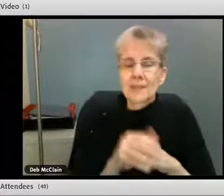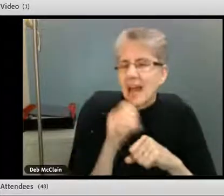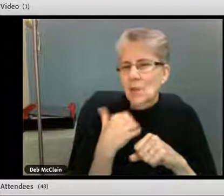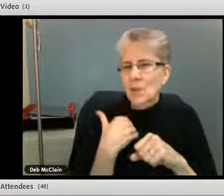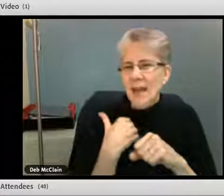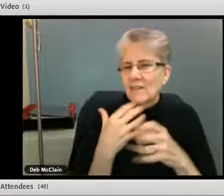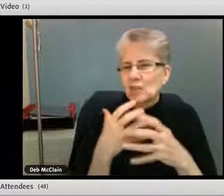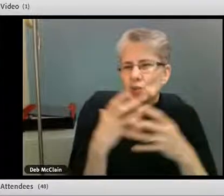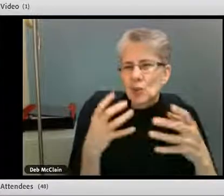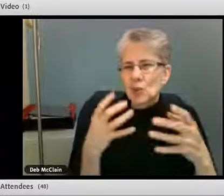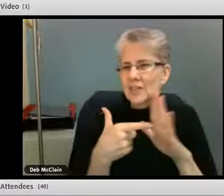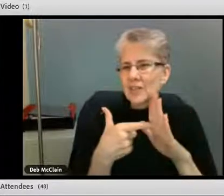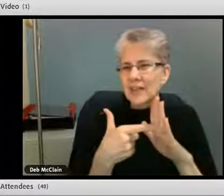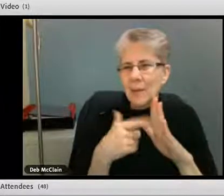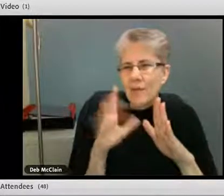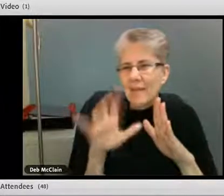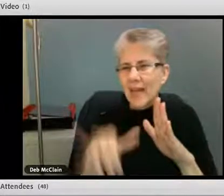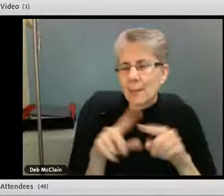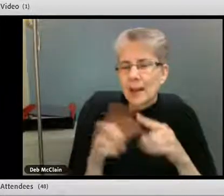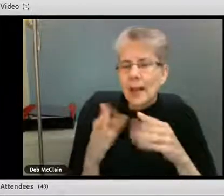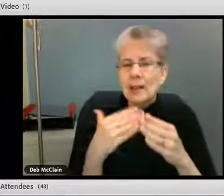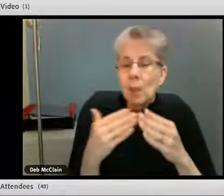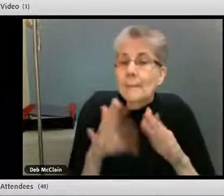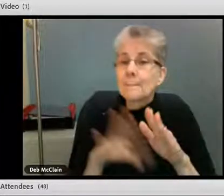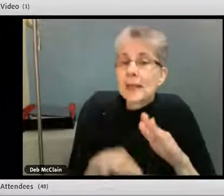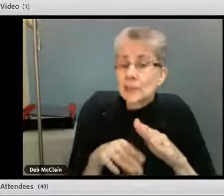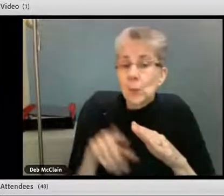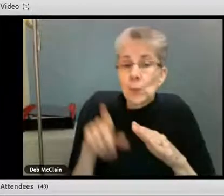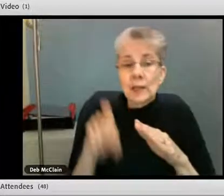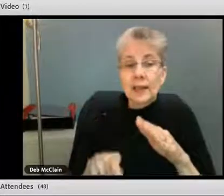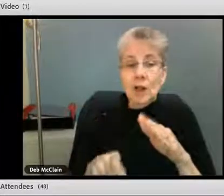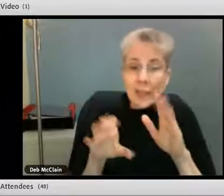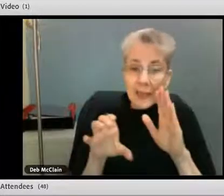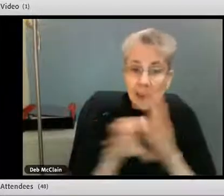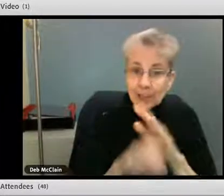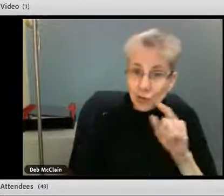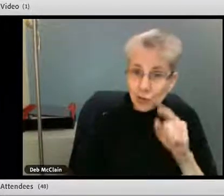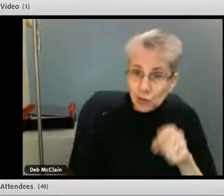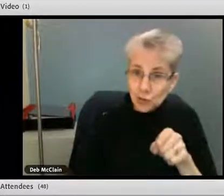Basically, we click on this image. I'm hovering again like you can see.